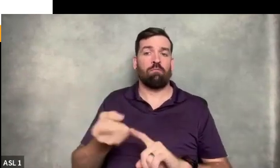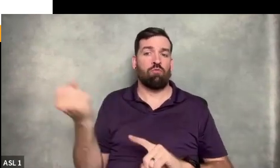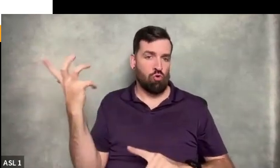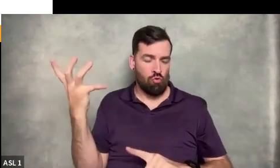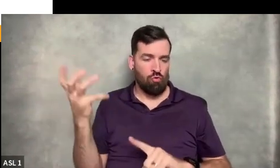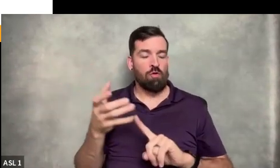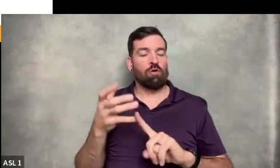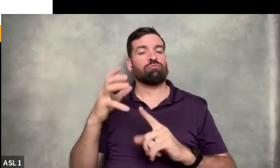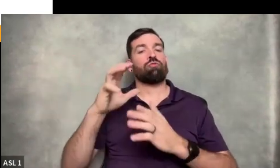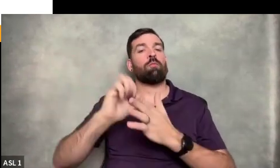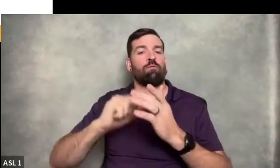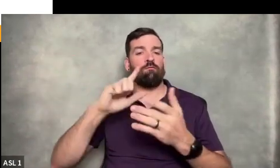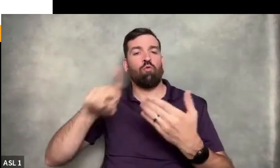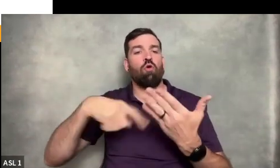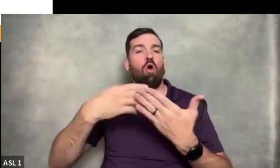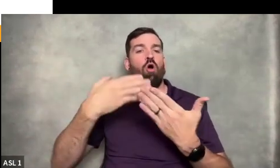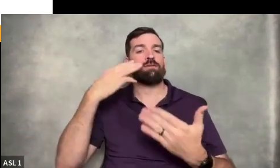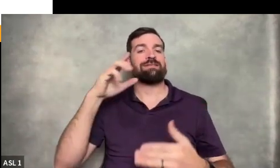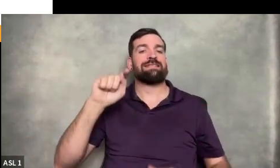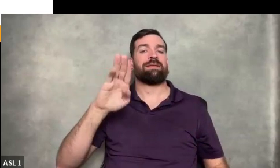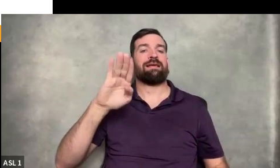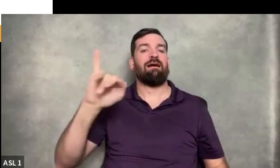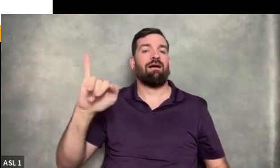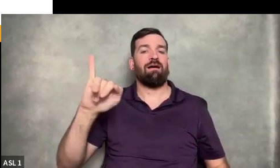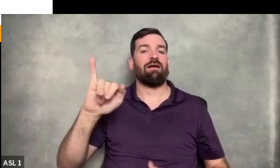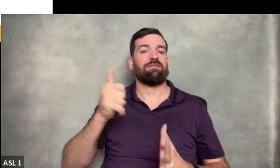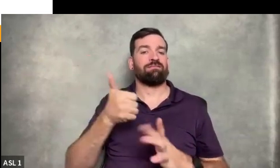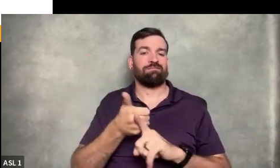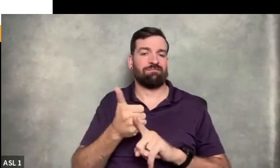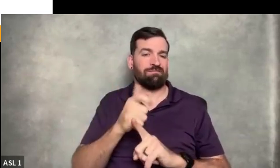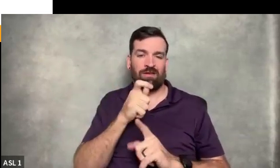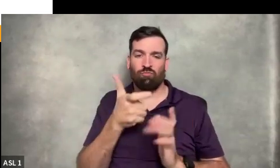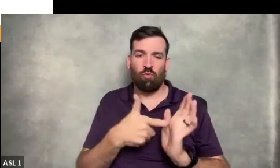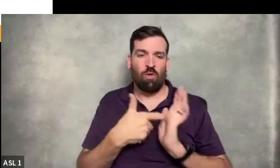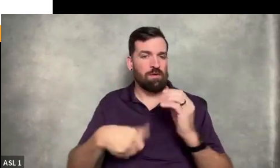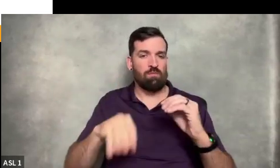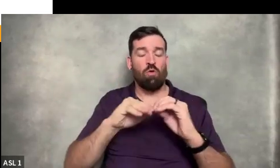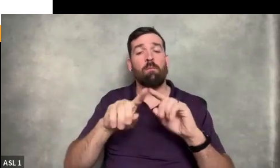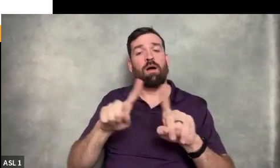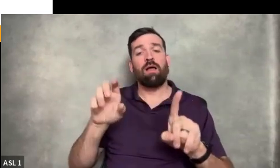traumatic brain injury as a requirement, although SUAs may still develop performance